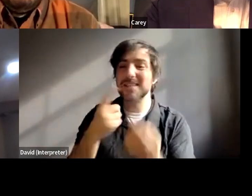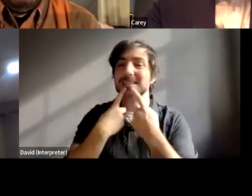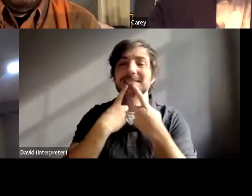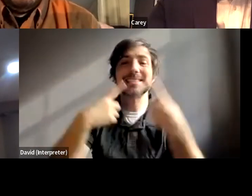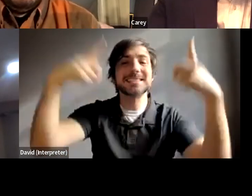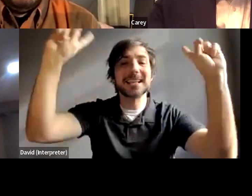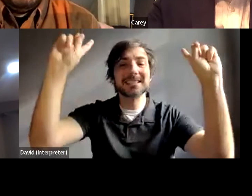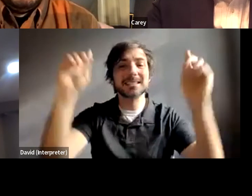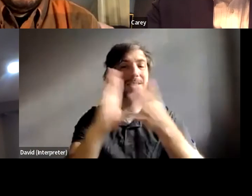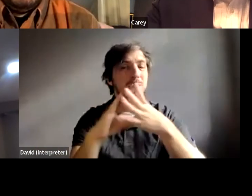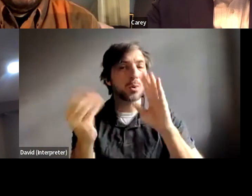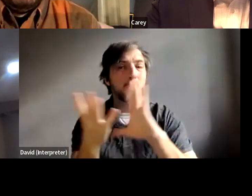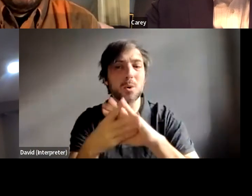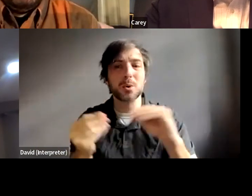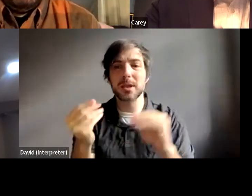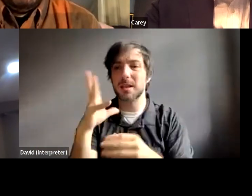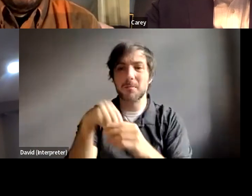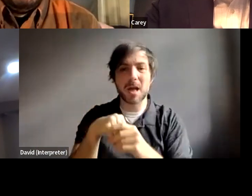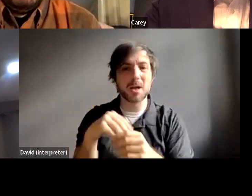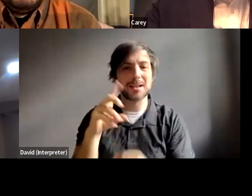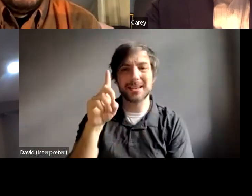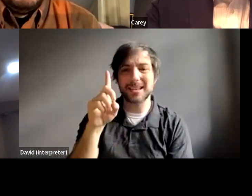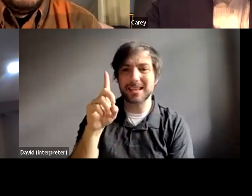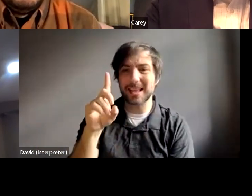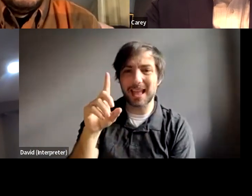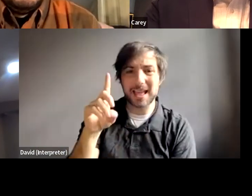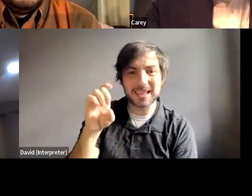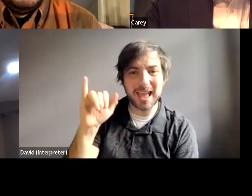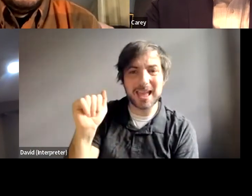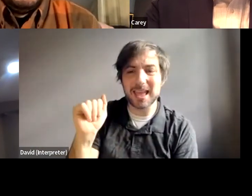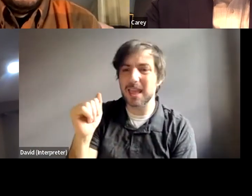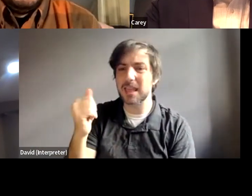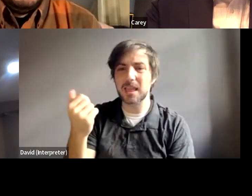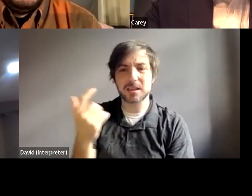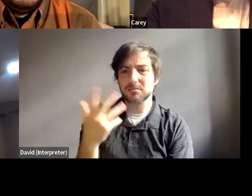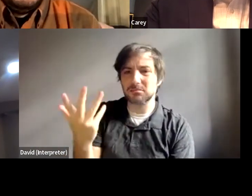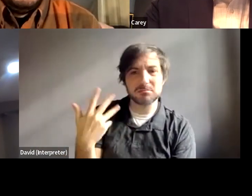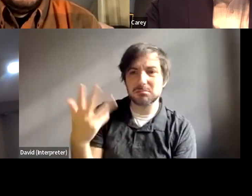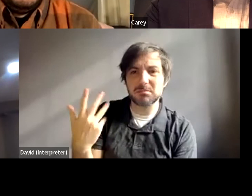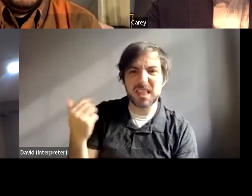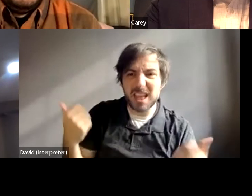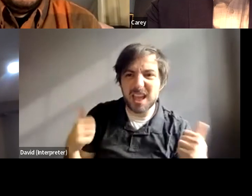A and the efforts that have come along with those? Lauren? Shaking